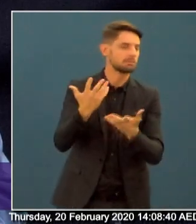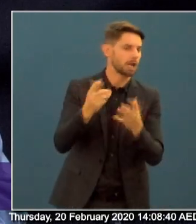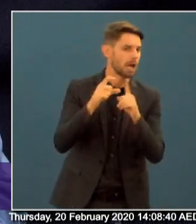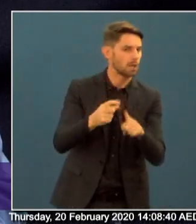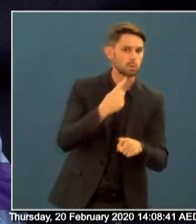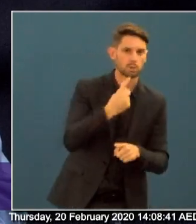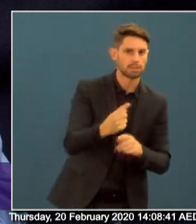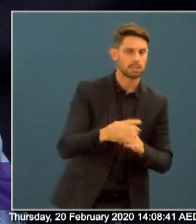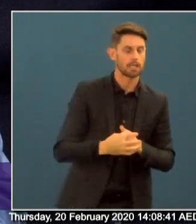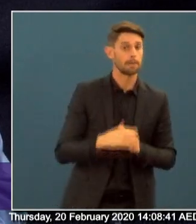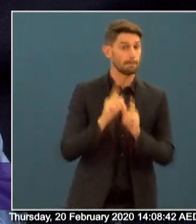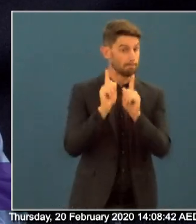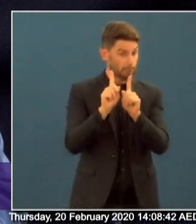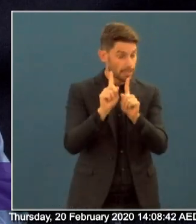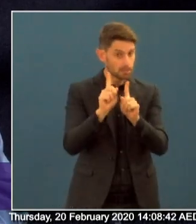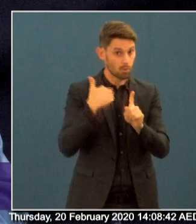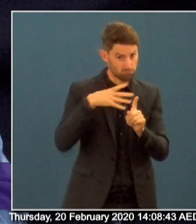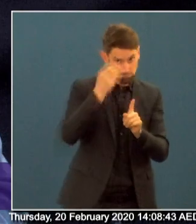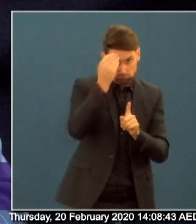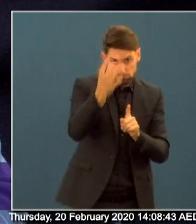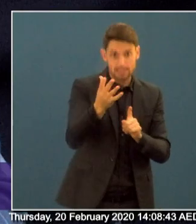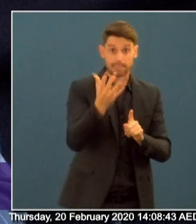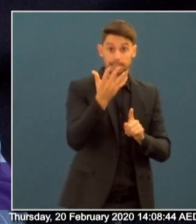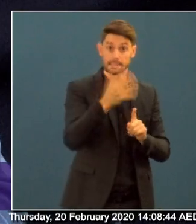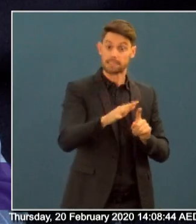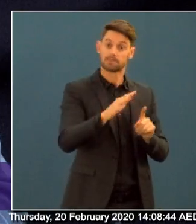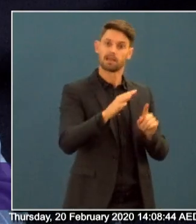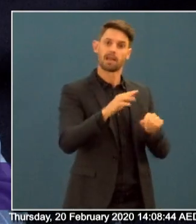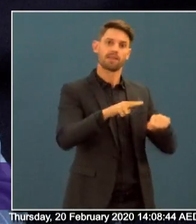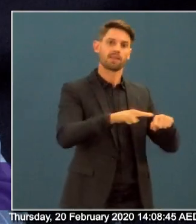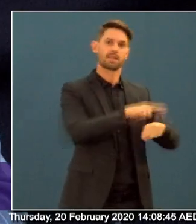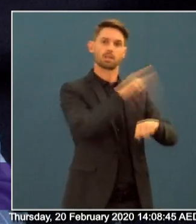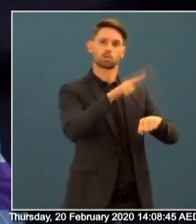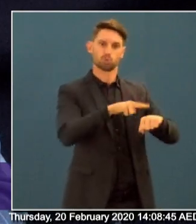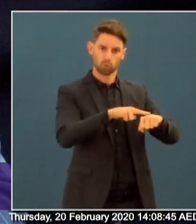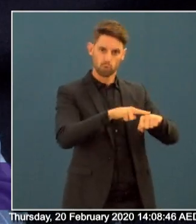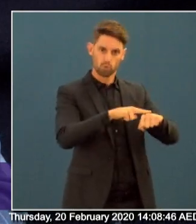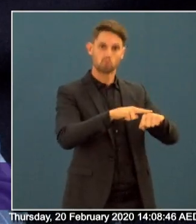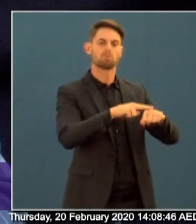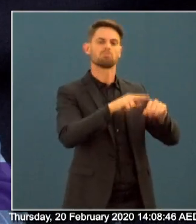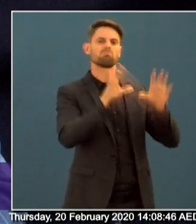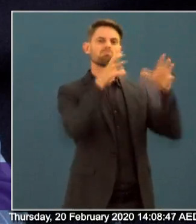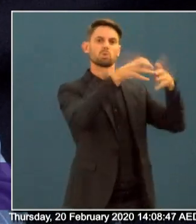is the progress of the National Disability Data Asset. And that, I think, is a really important step.